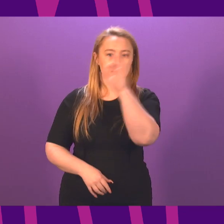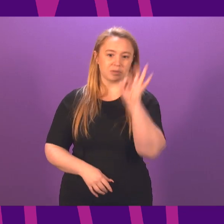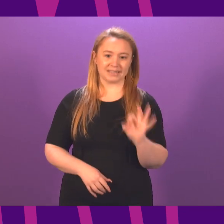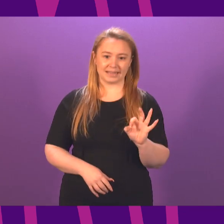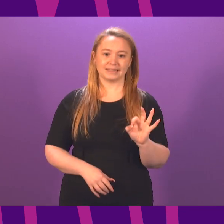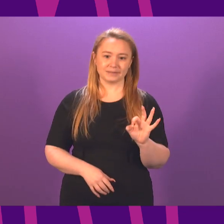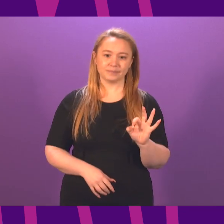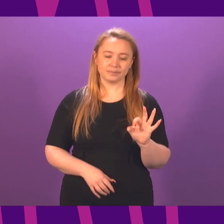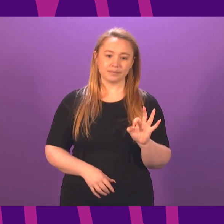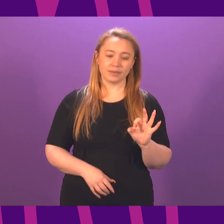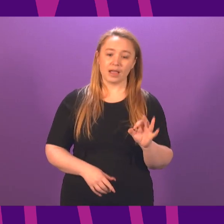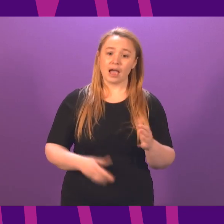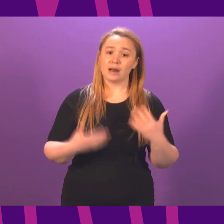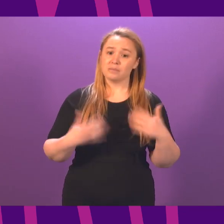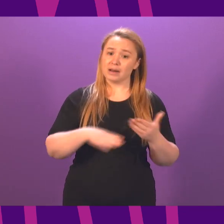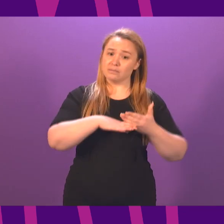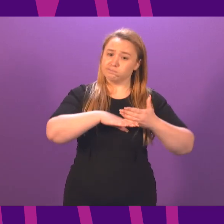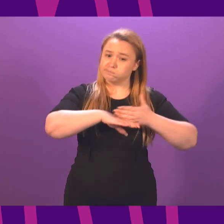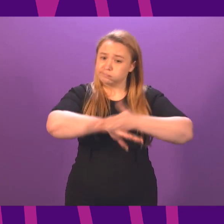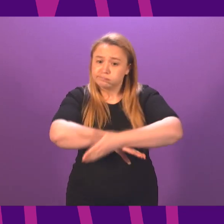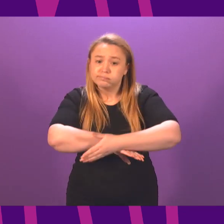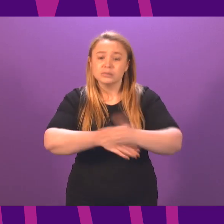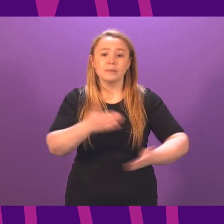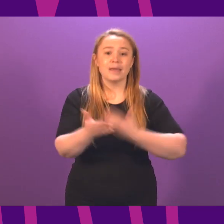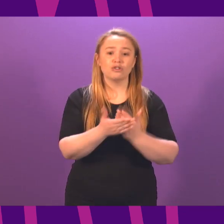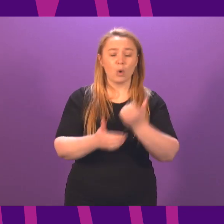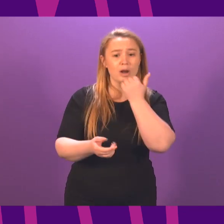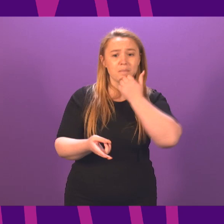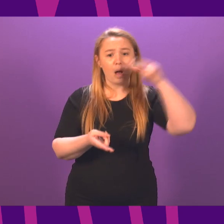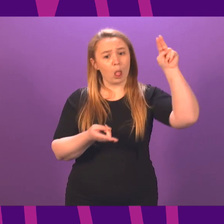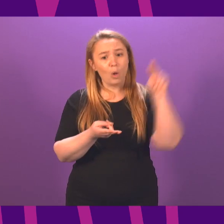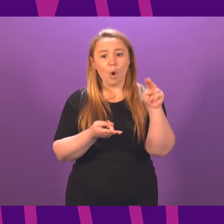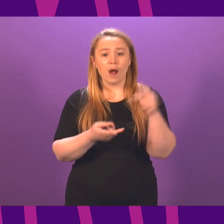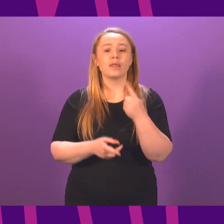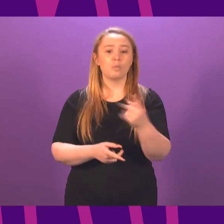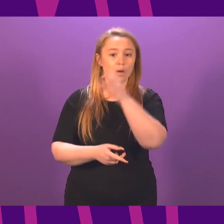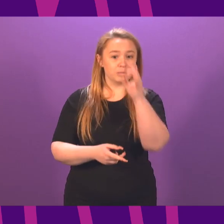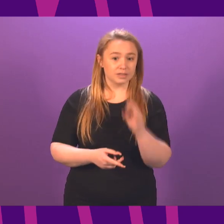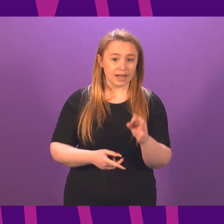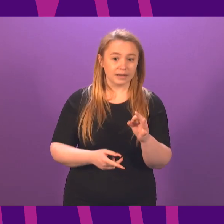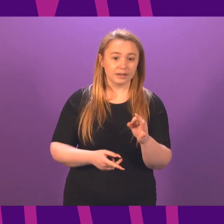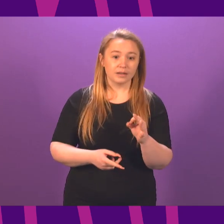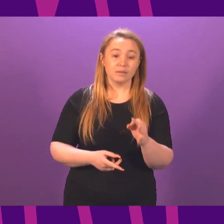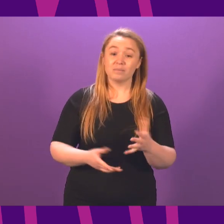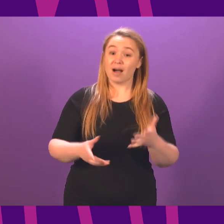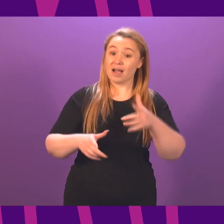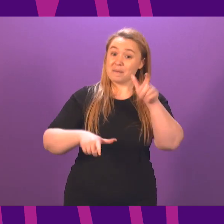per cent. Huge efforts are being made to get that even lower but, as people will understand, in any vaccination programme there will be human error—people will drop